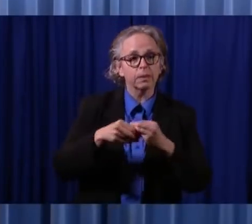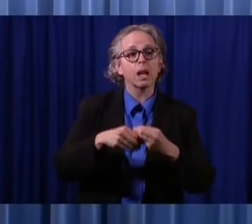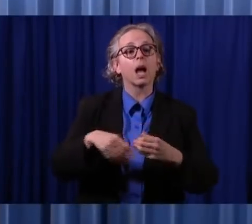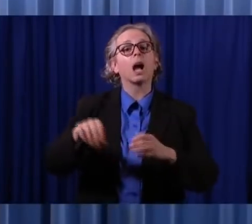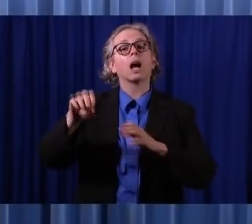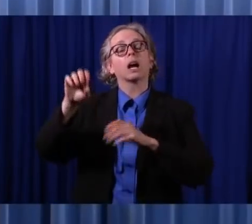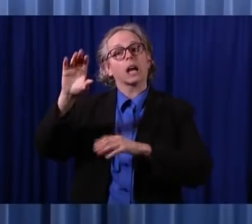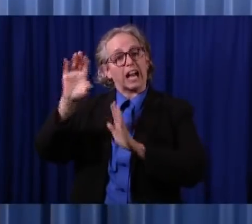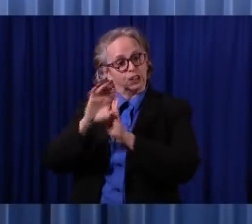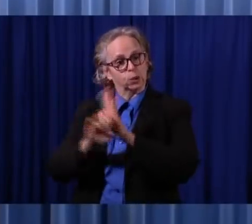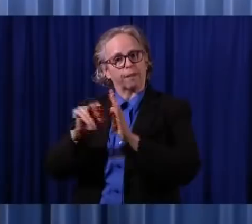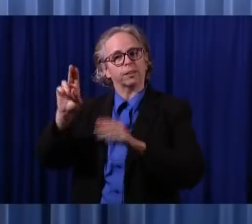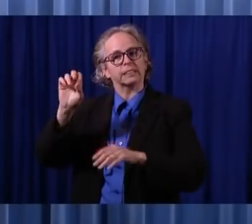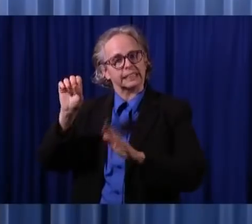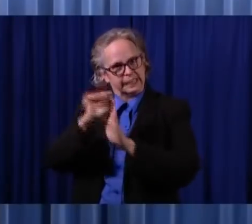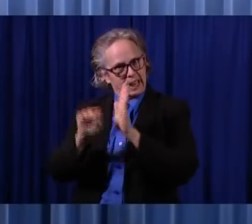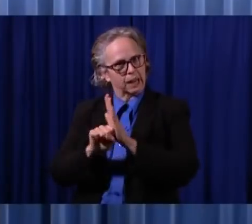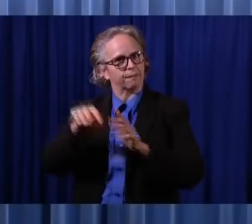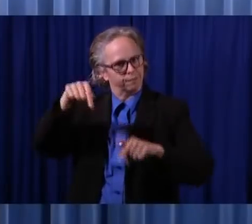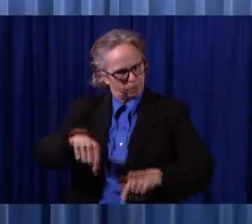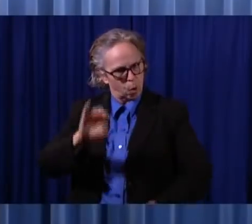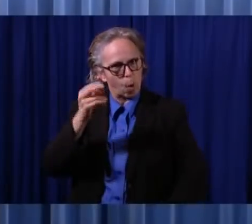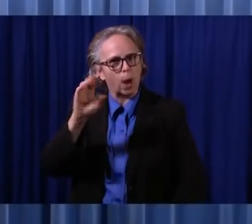SWEAR-->> DO SOLEMNLY SWEAR-->> THAT I WILL SUPPORT THE CONSTITUTION OF THE UNITED STATES.